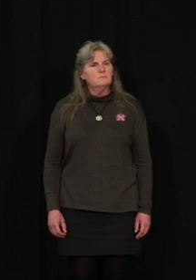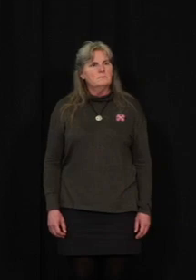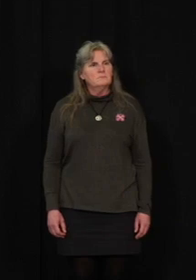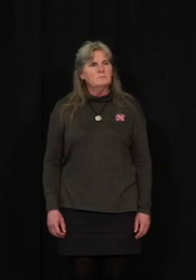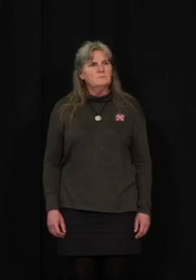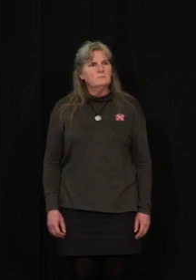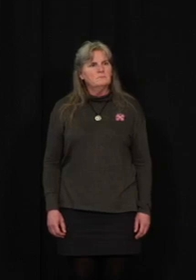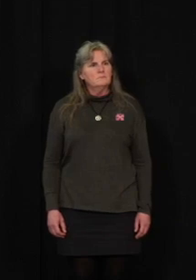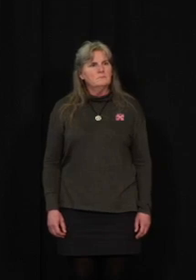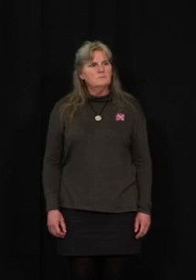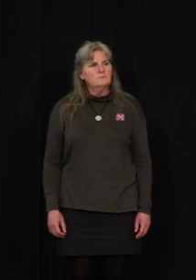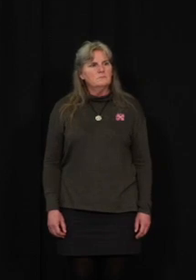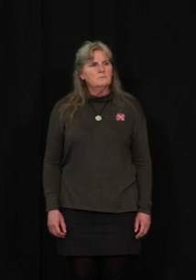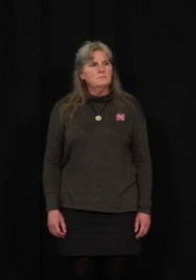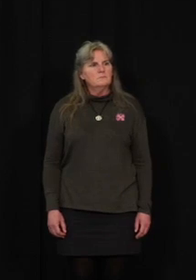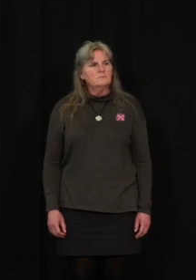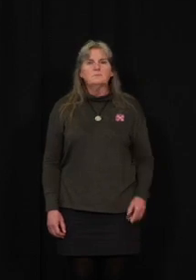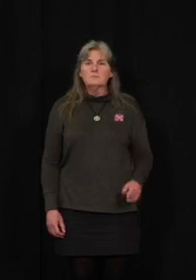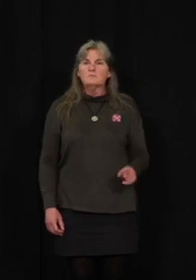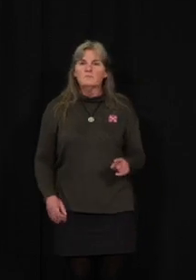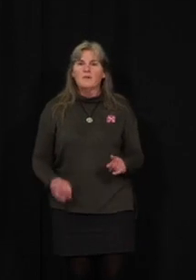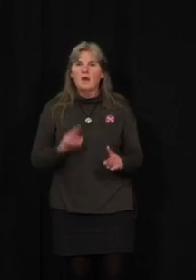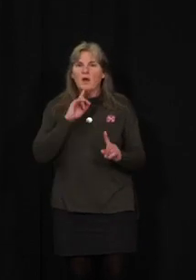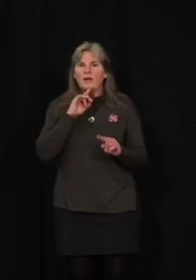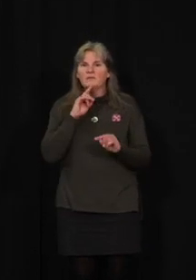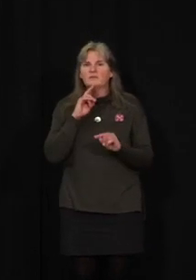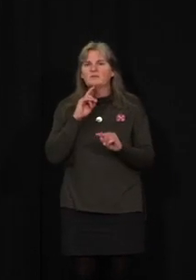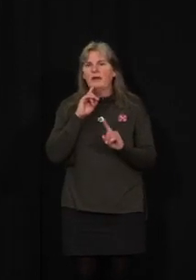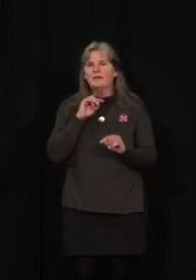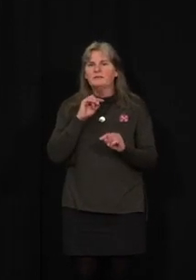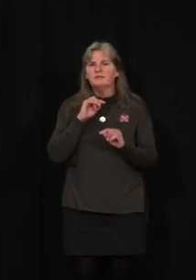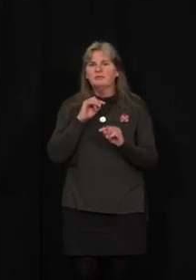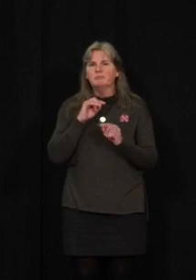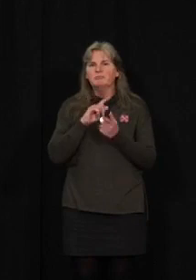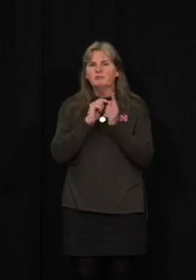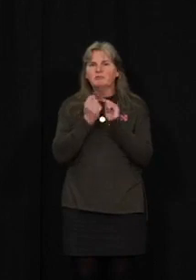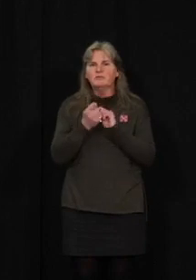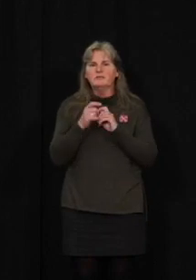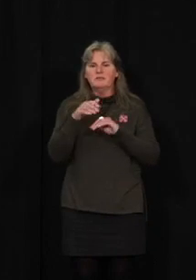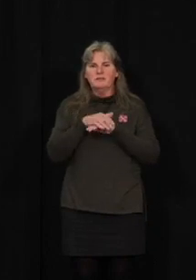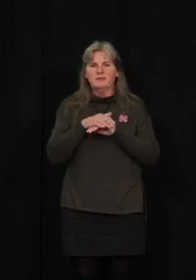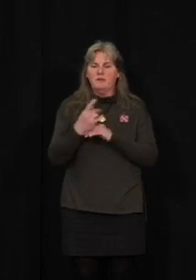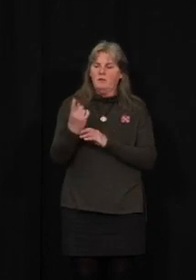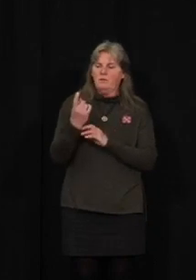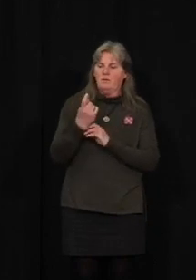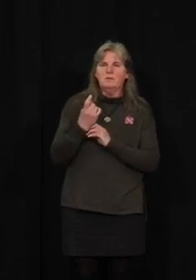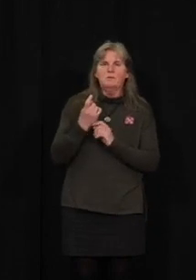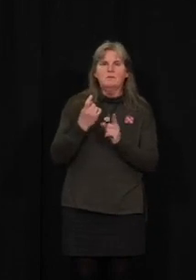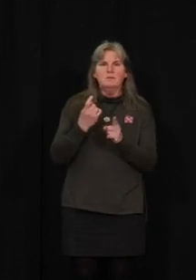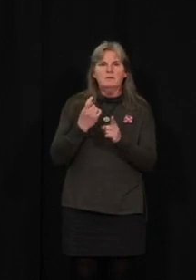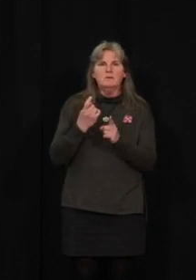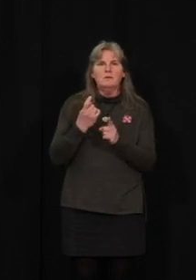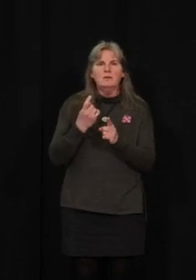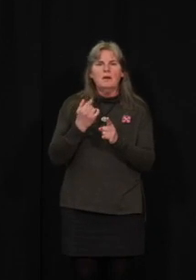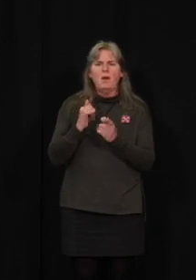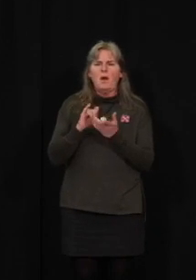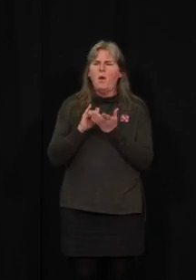I will just repeat quickly in English. The question was about the general framework for the guidance that we are offering to